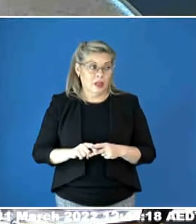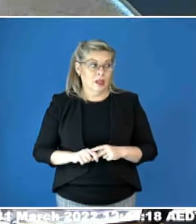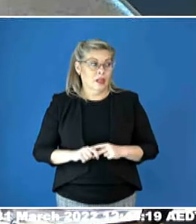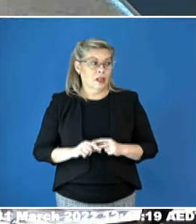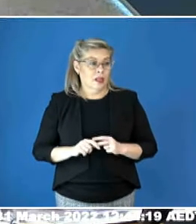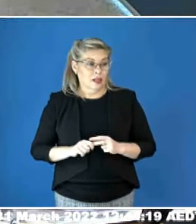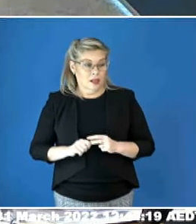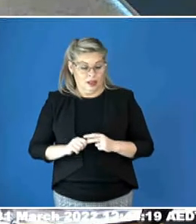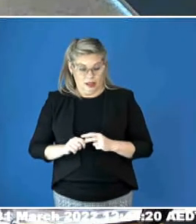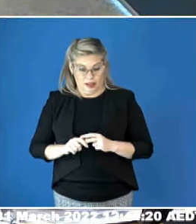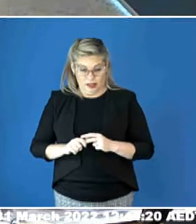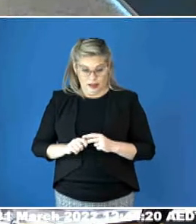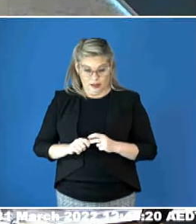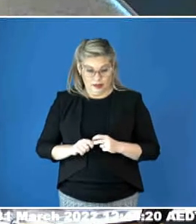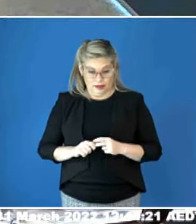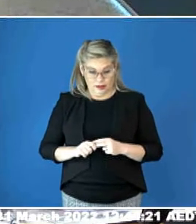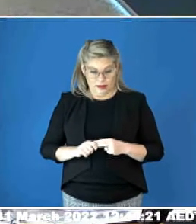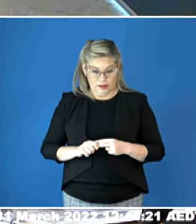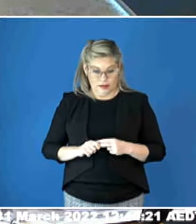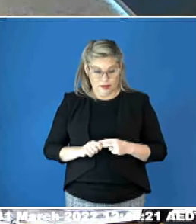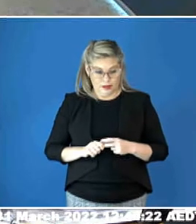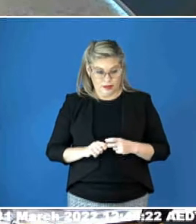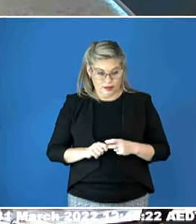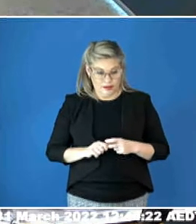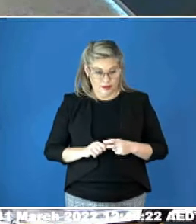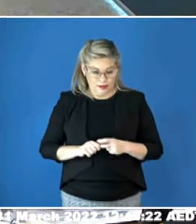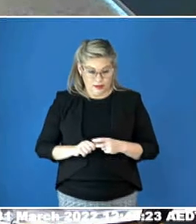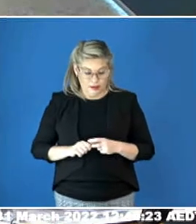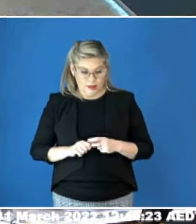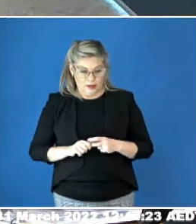the assumption that Niky and her family were here whether there is anything Ms Cumming